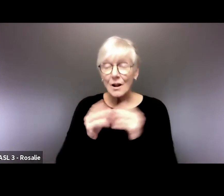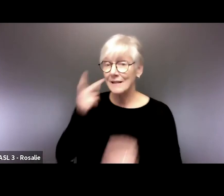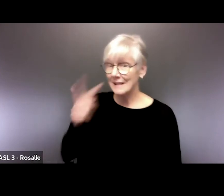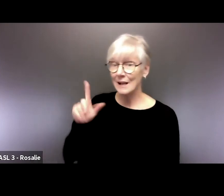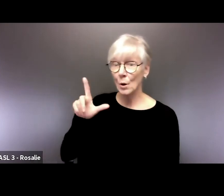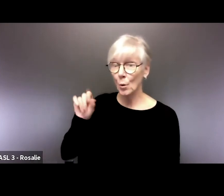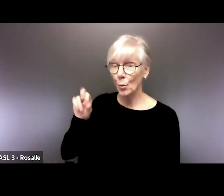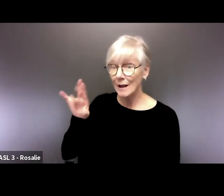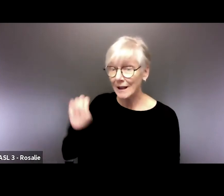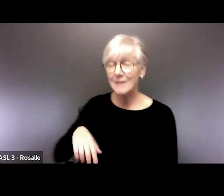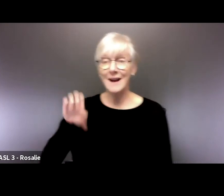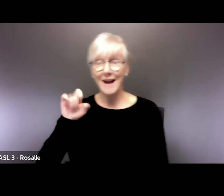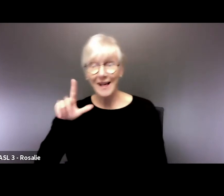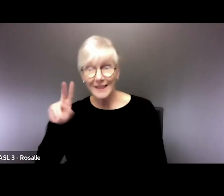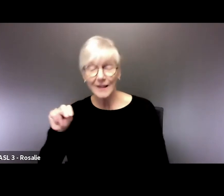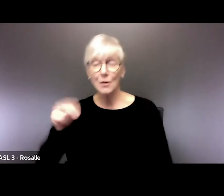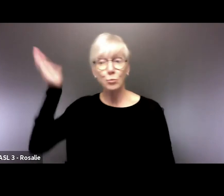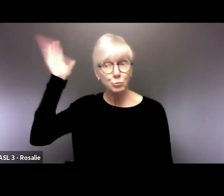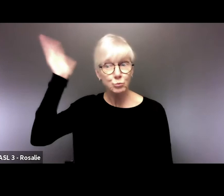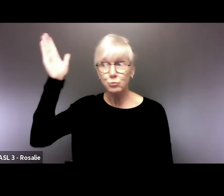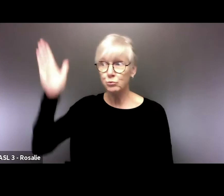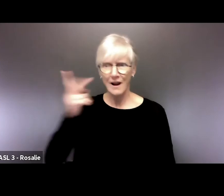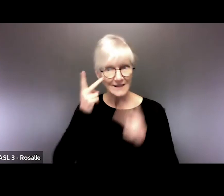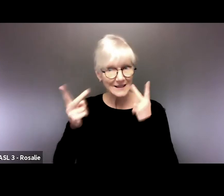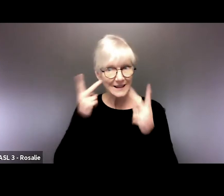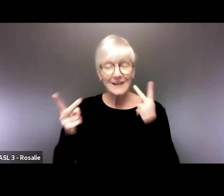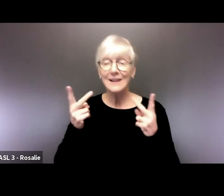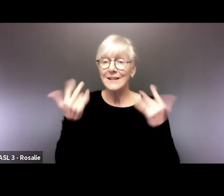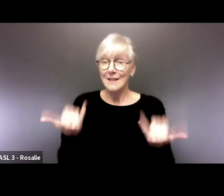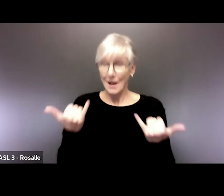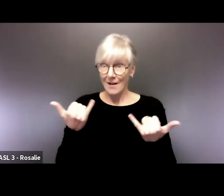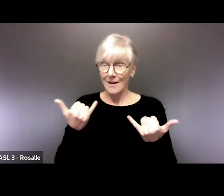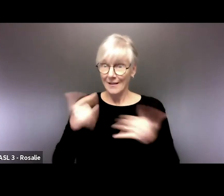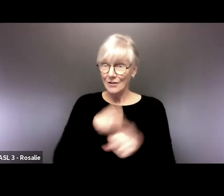similar presentations earlier this year. And I was thrilled, and I went, oh, my gosh,